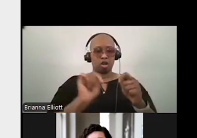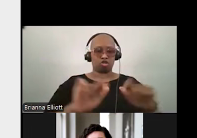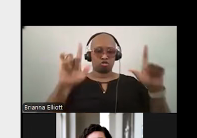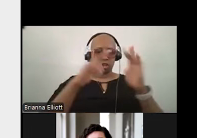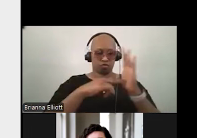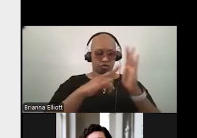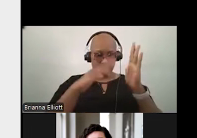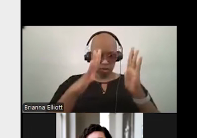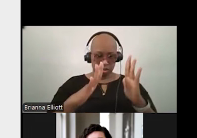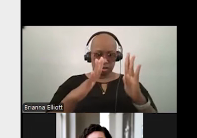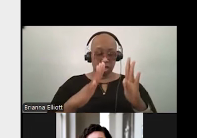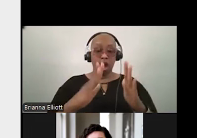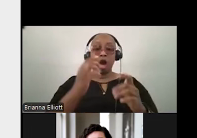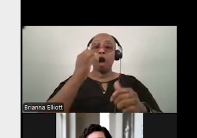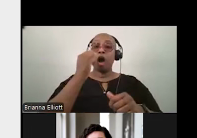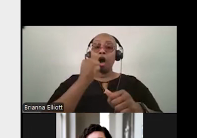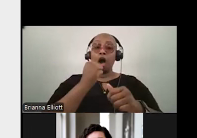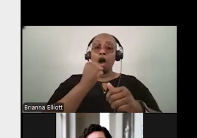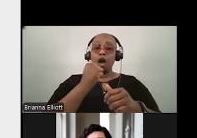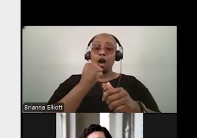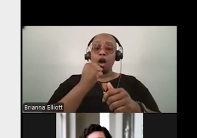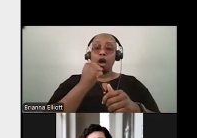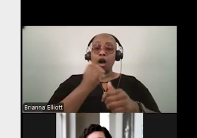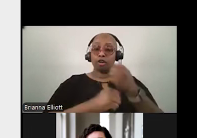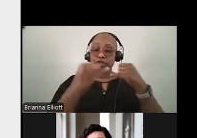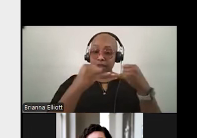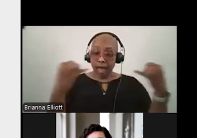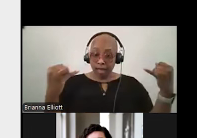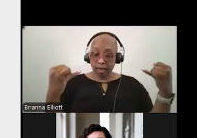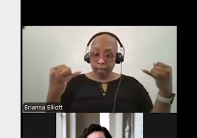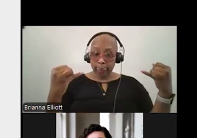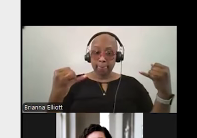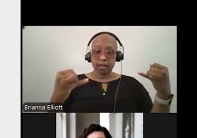checkers often do not check for descriptive links. So, you have to check. You have to know